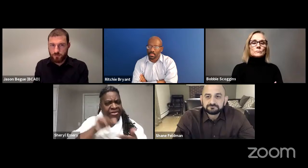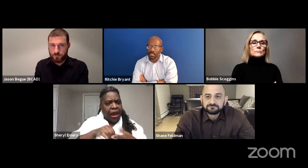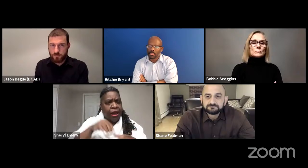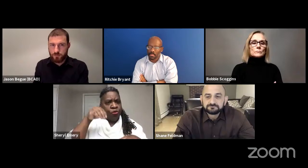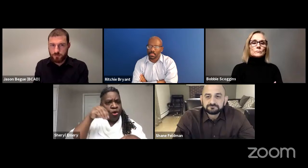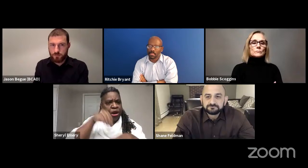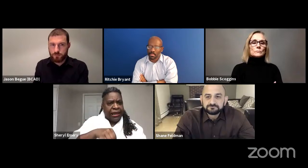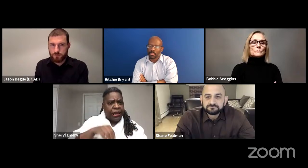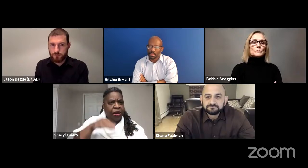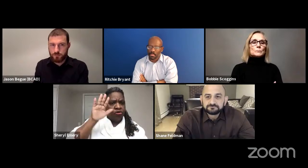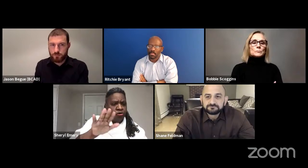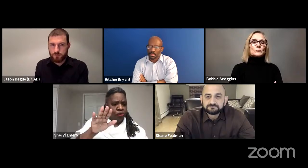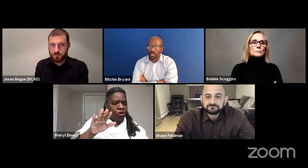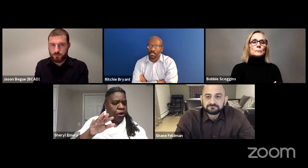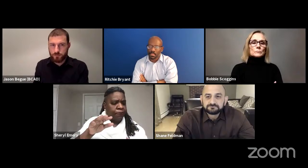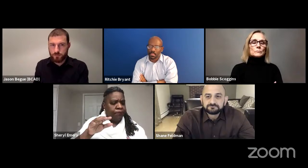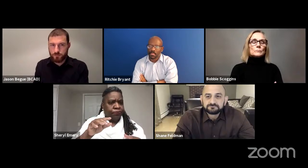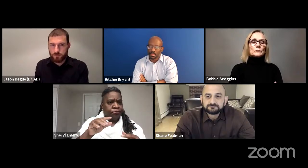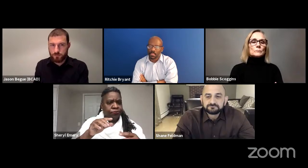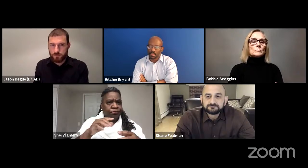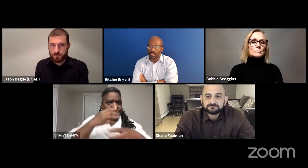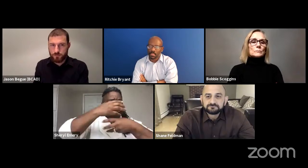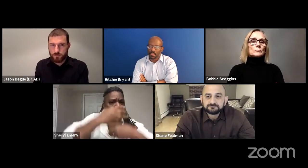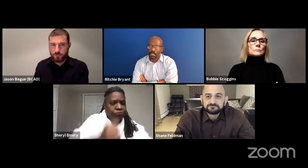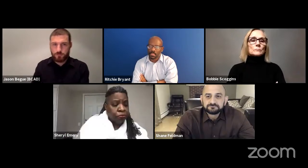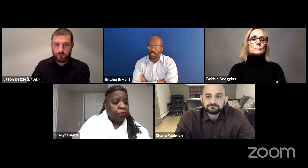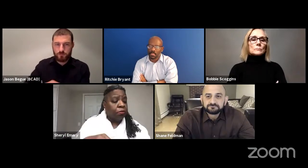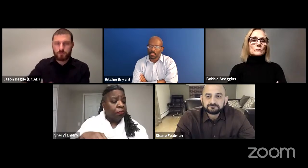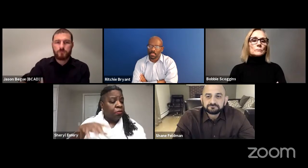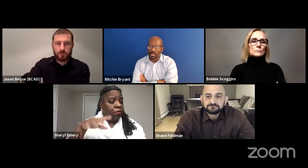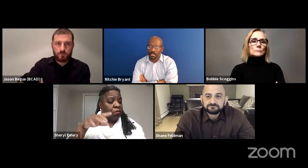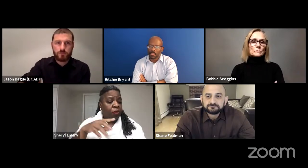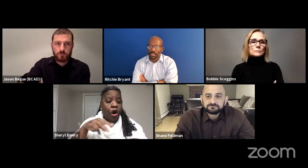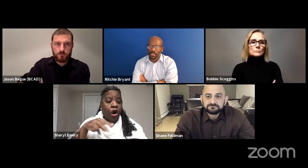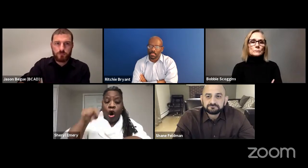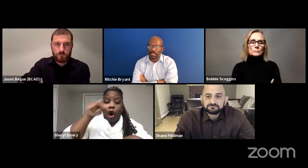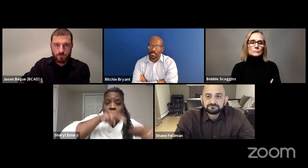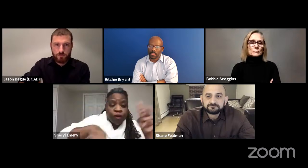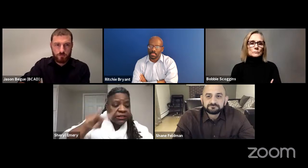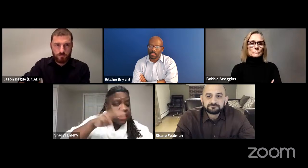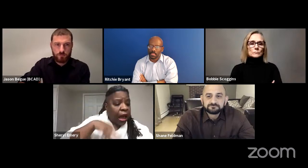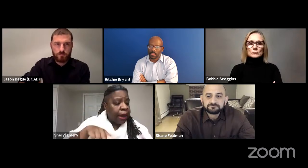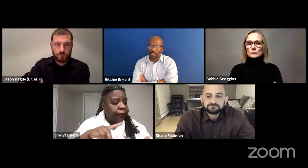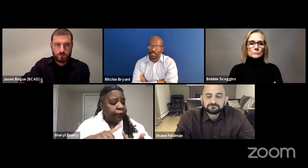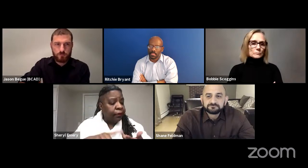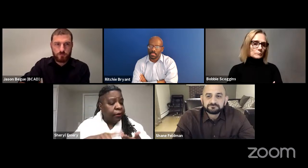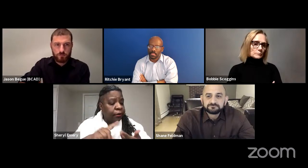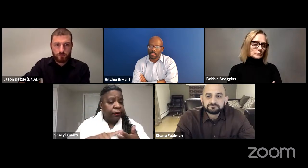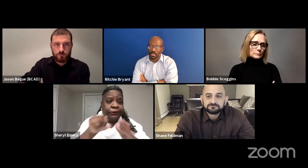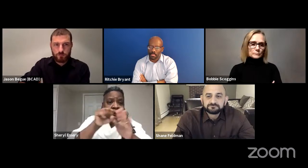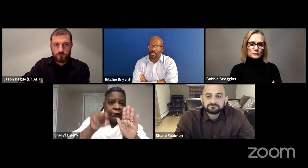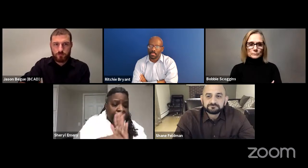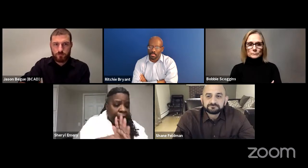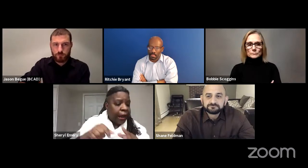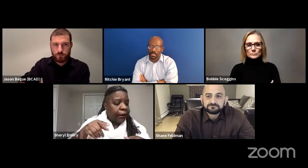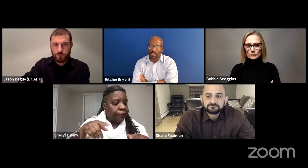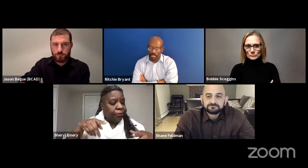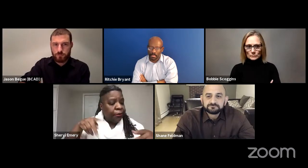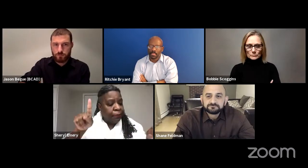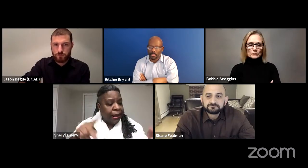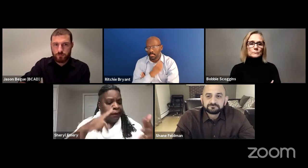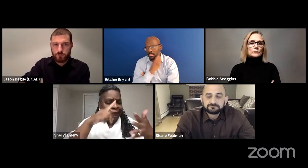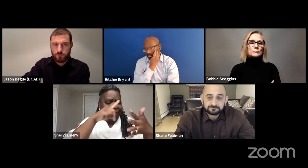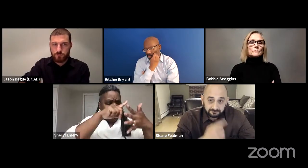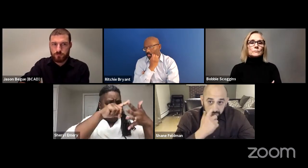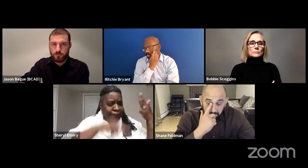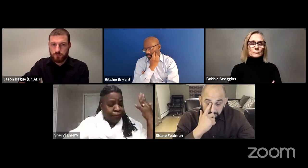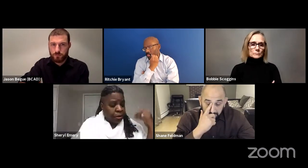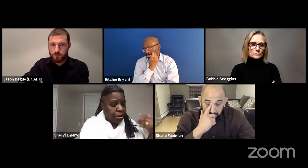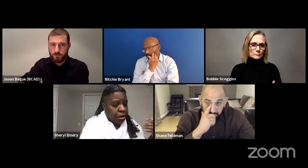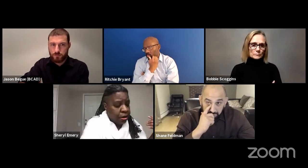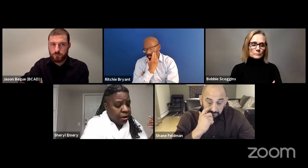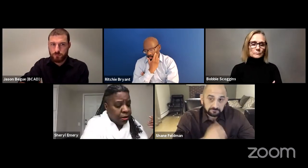I think there was a lot that was included in the bill. There was oversight, what was